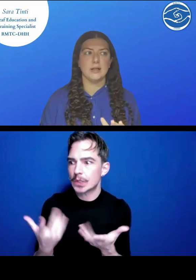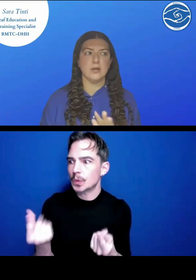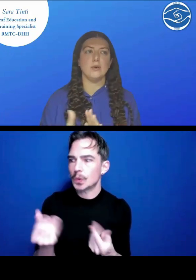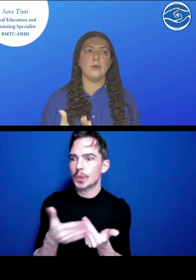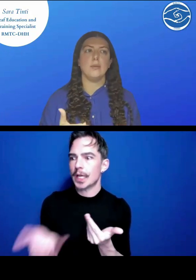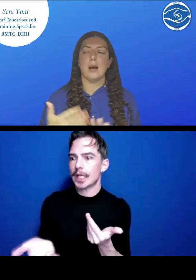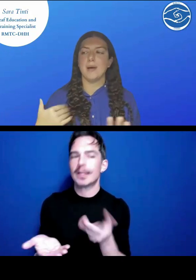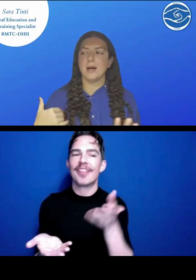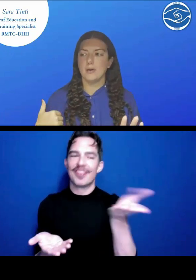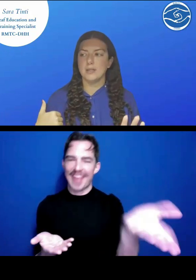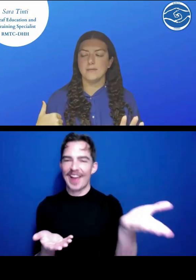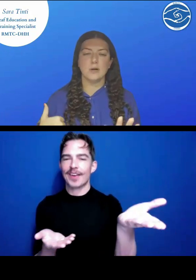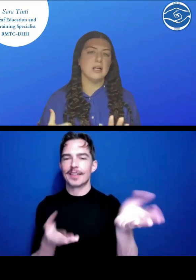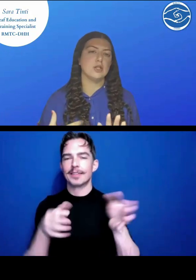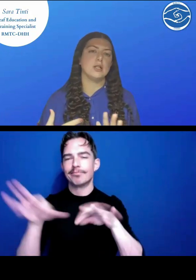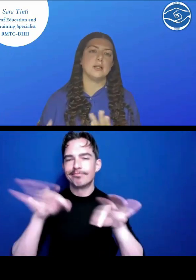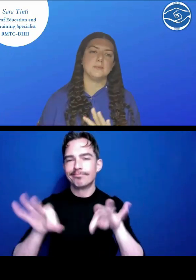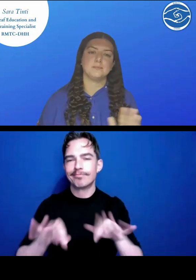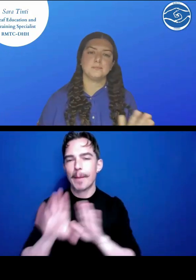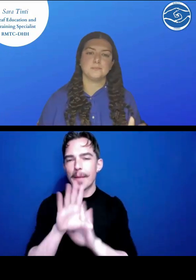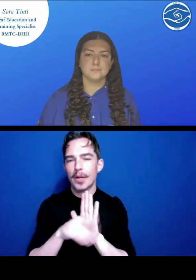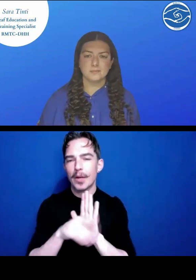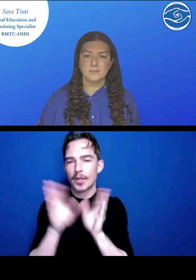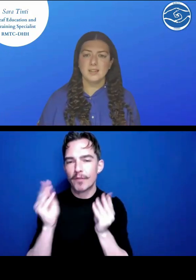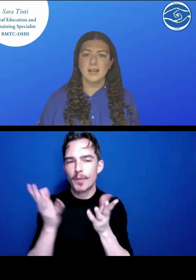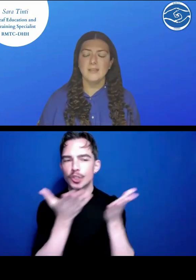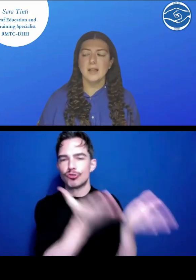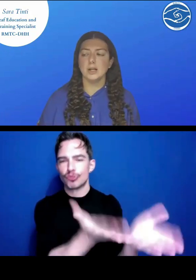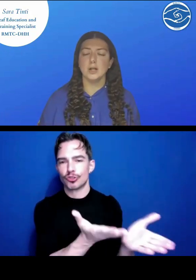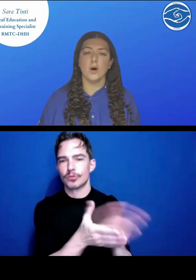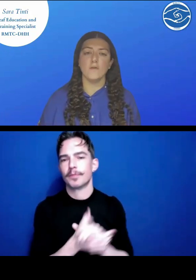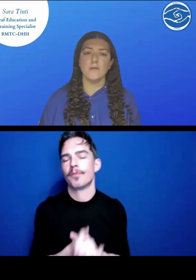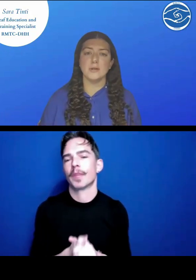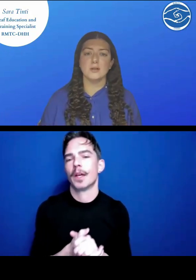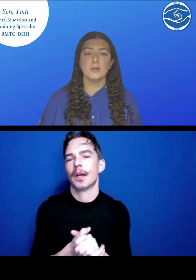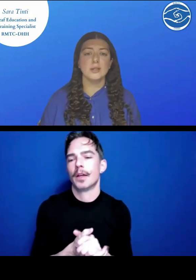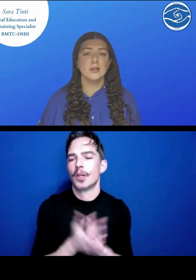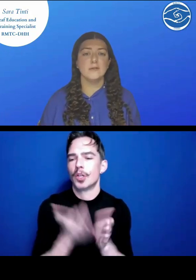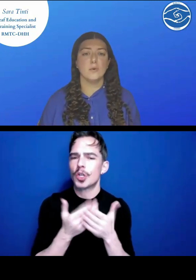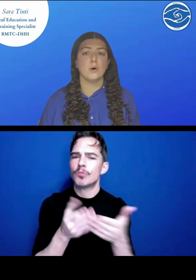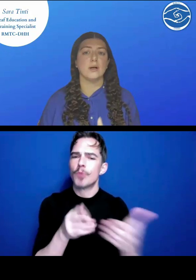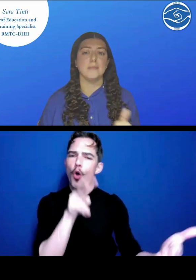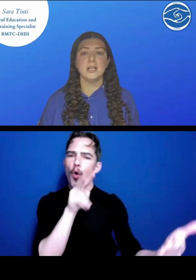really give you that background information and that good overview. It's also really good for